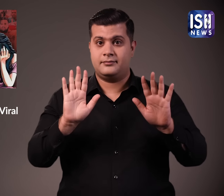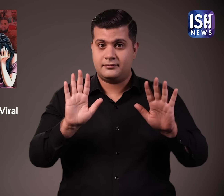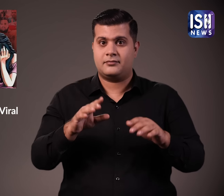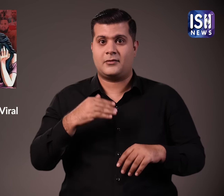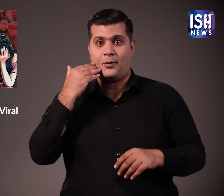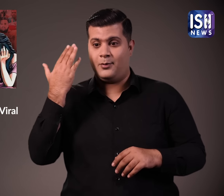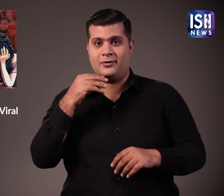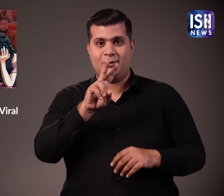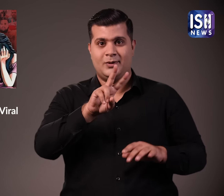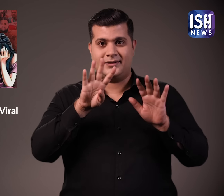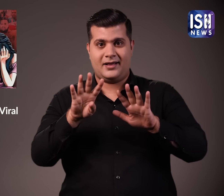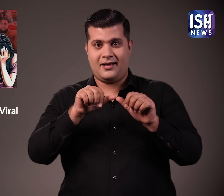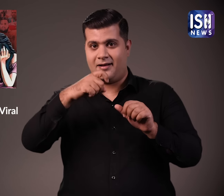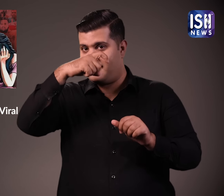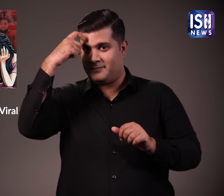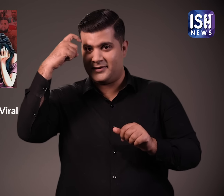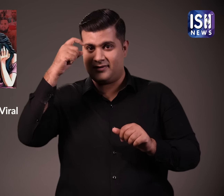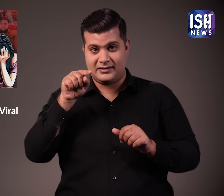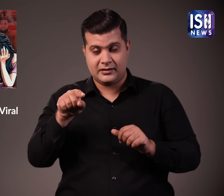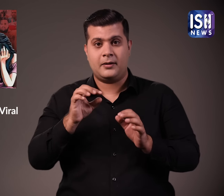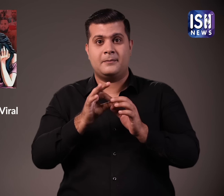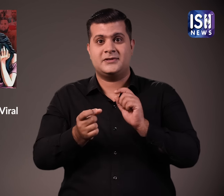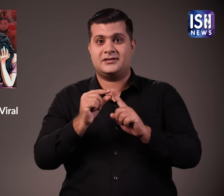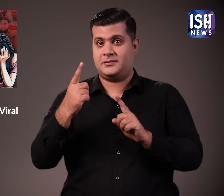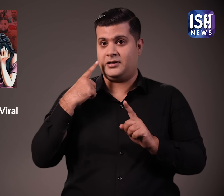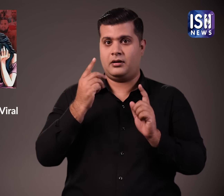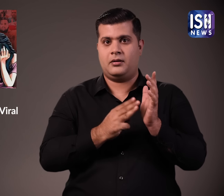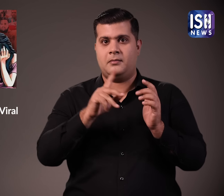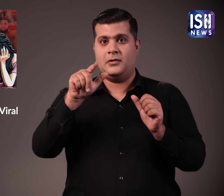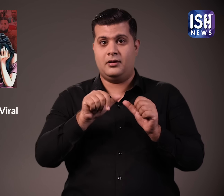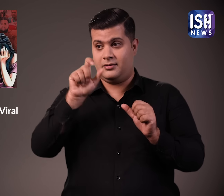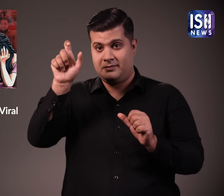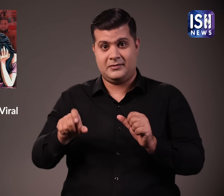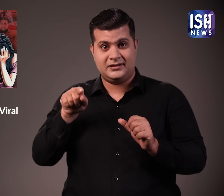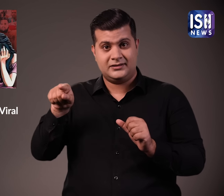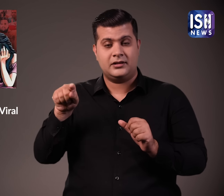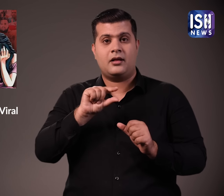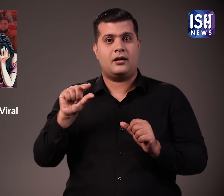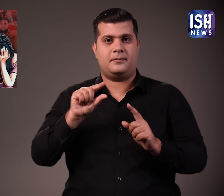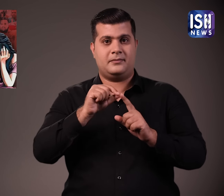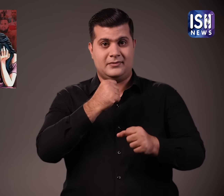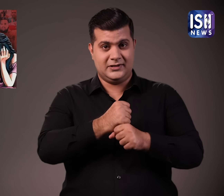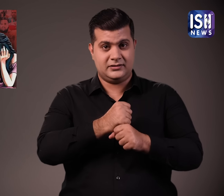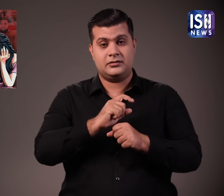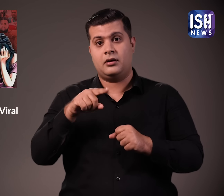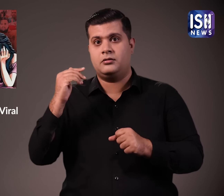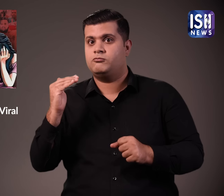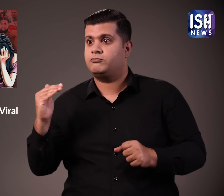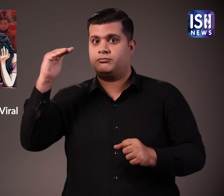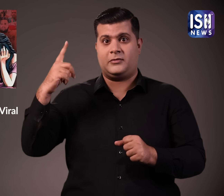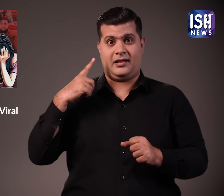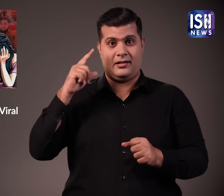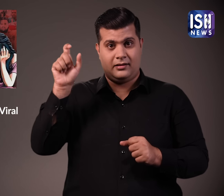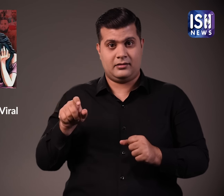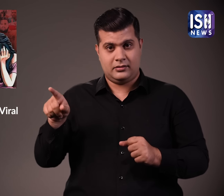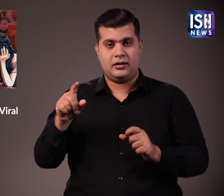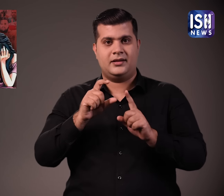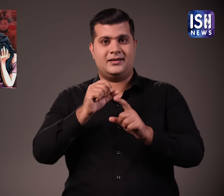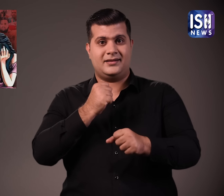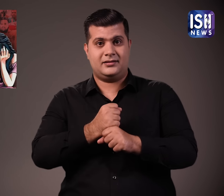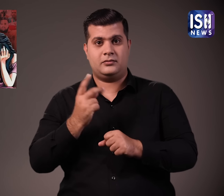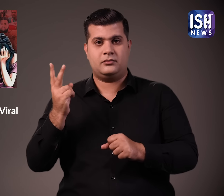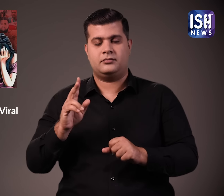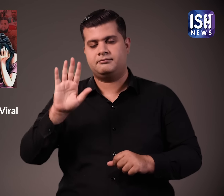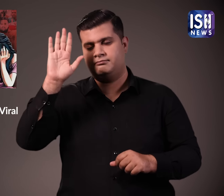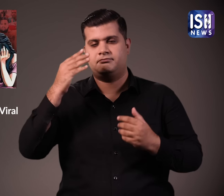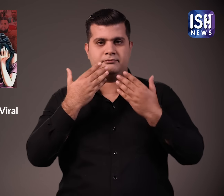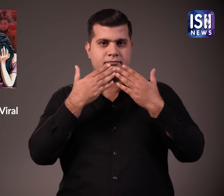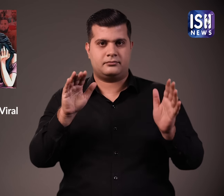On 29th April 2024, BJP MLA Pritam Gowda and senior party leader Devaraje Gowda claimed that